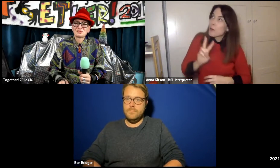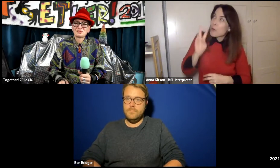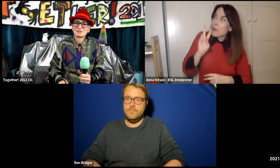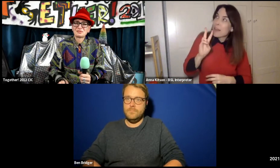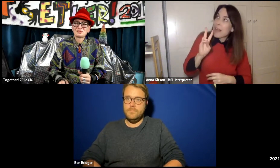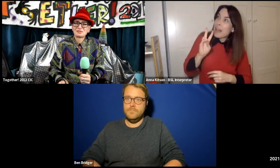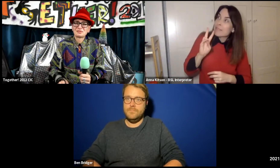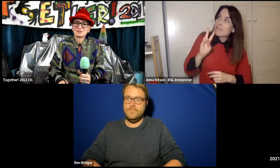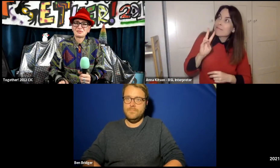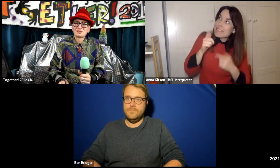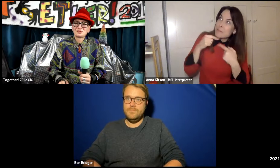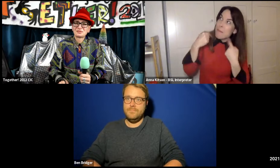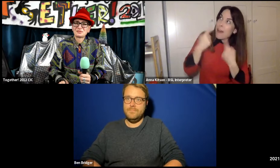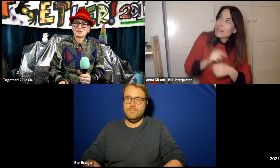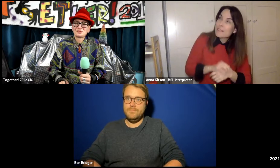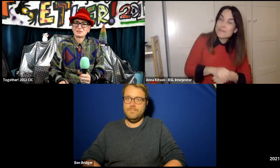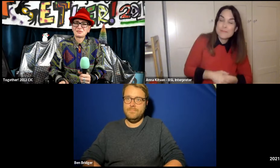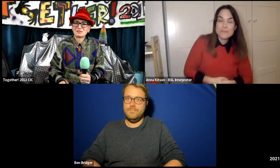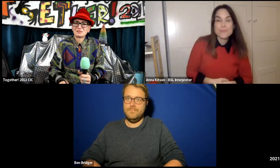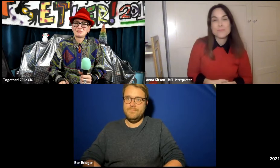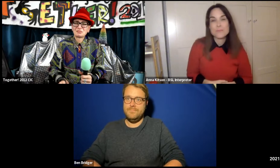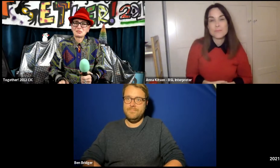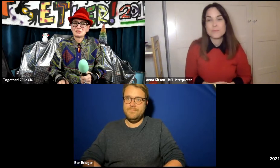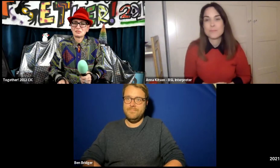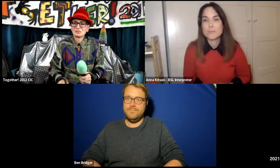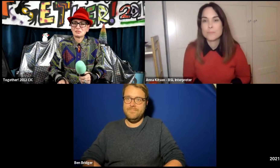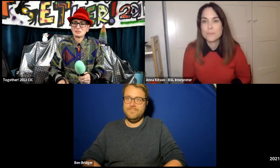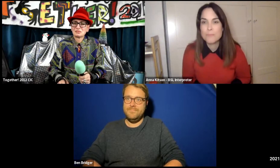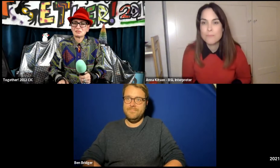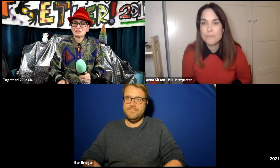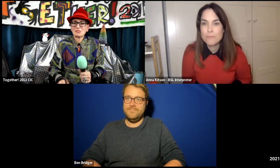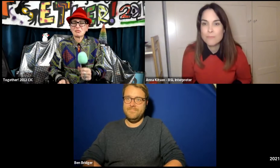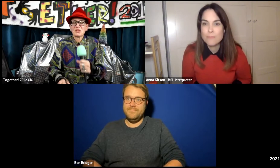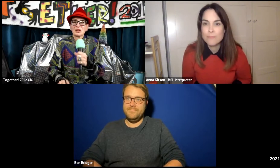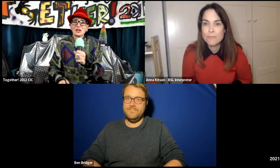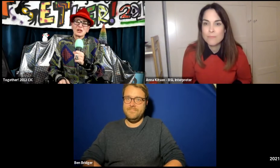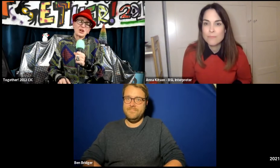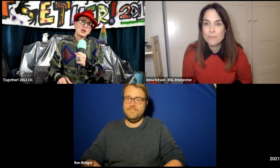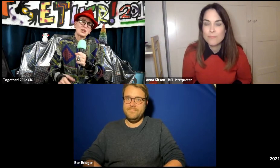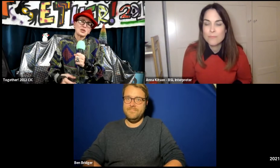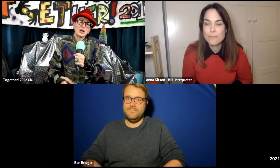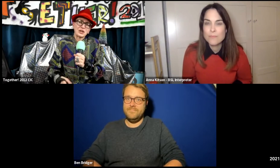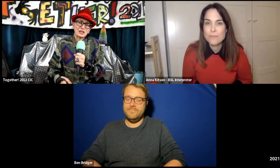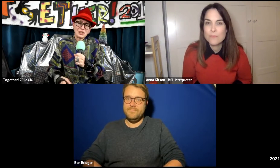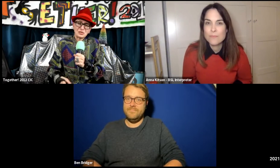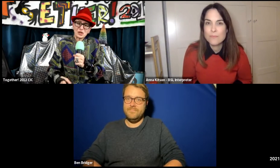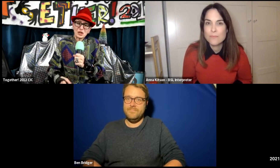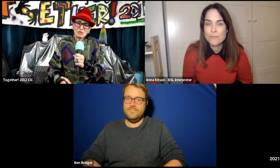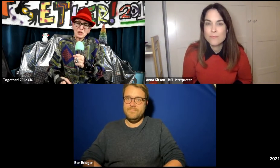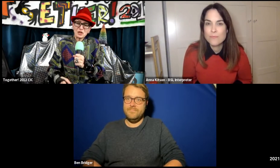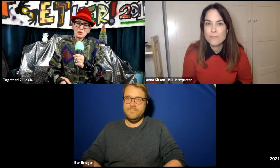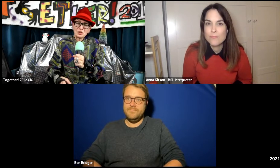Oh, I loved that, Rene Wallen